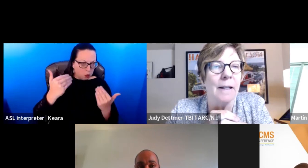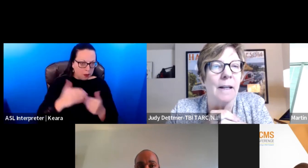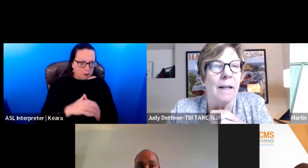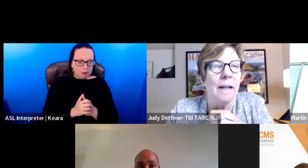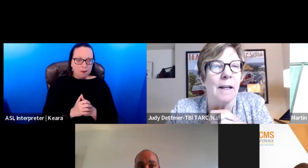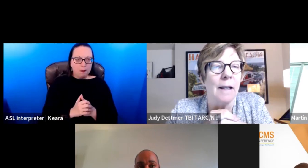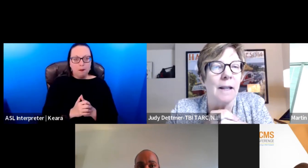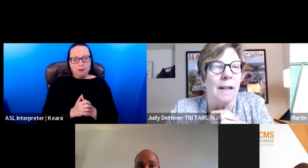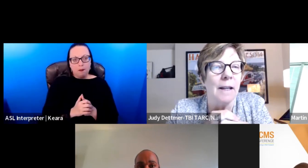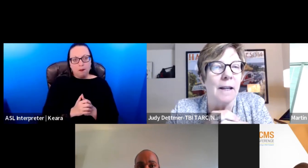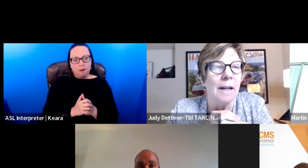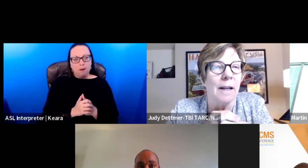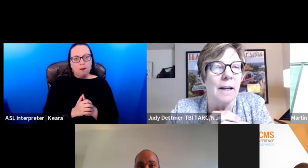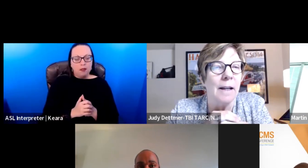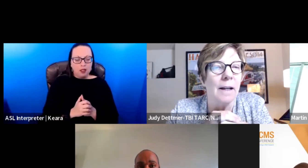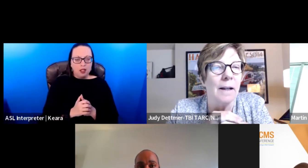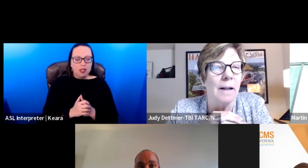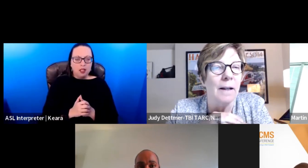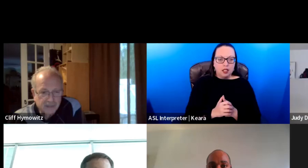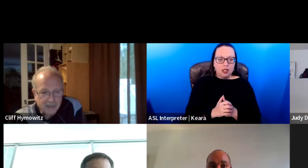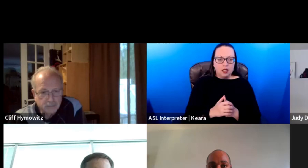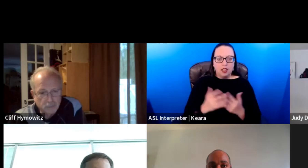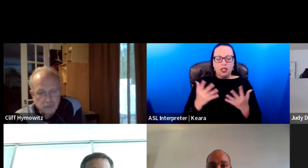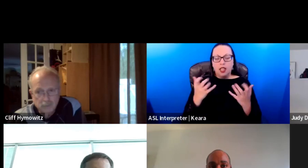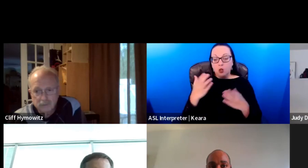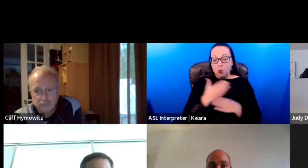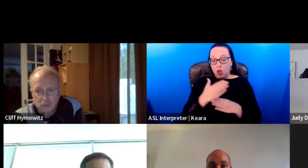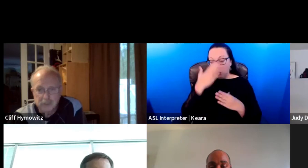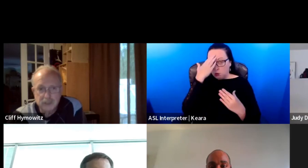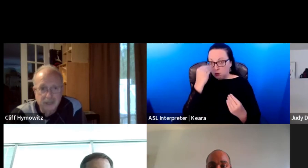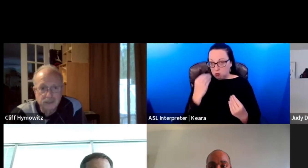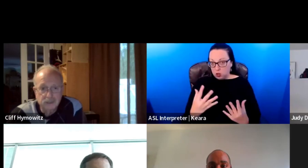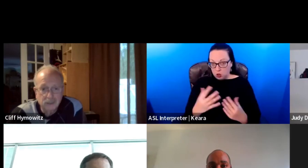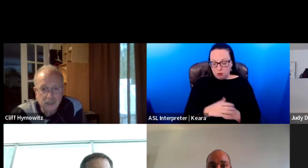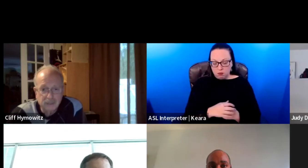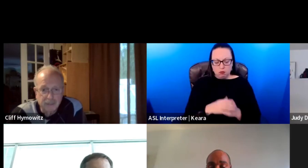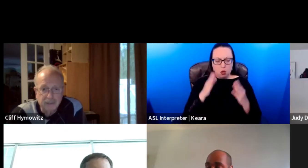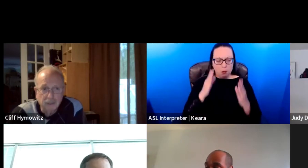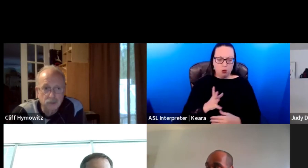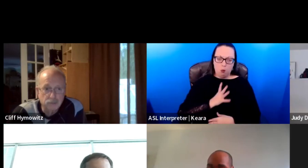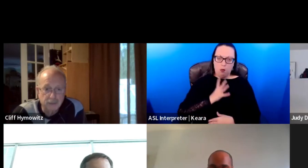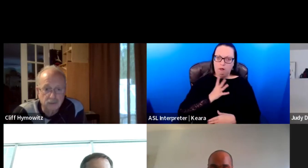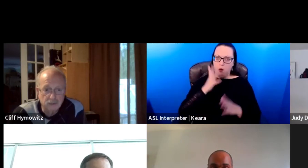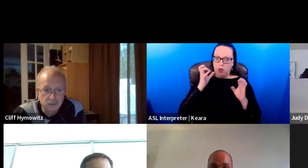Clifford Hymowitz: Yeah. I just wanted to share that as a person with the formal education as a mental health peer specialist.